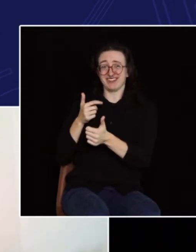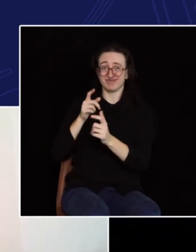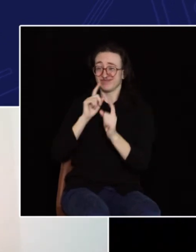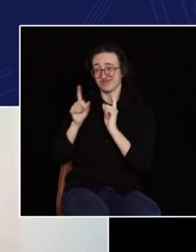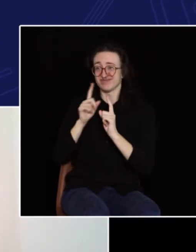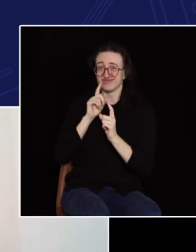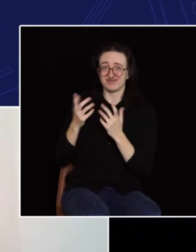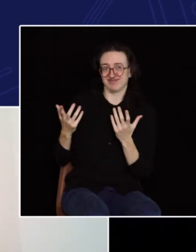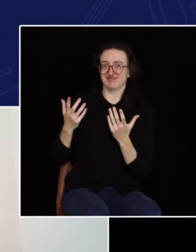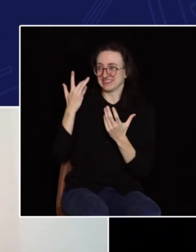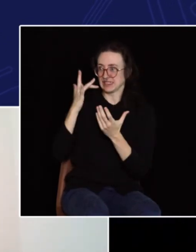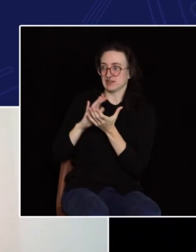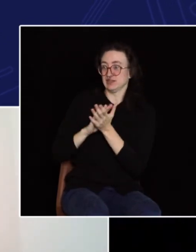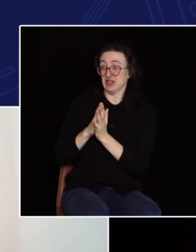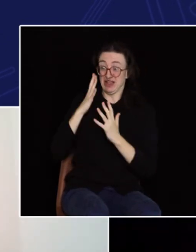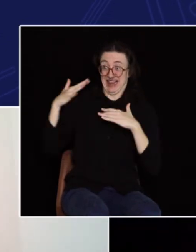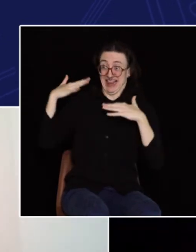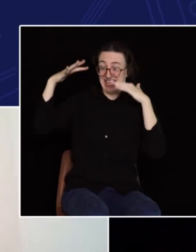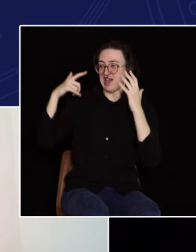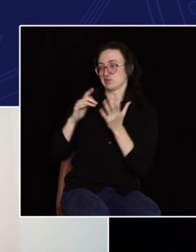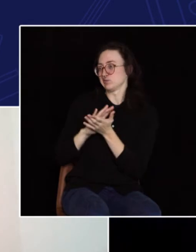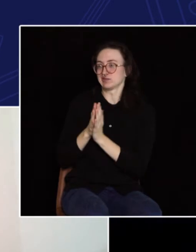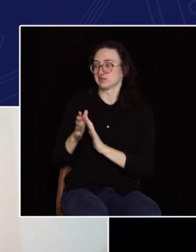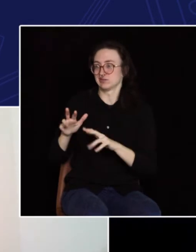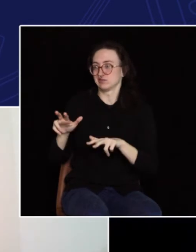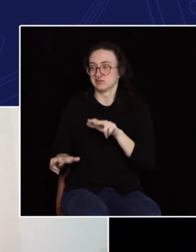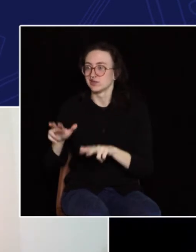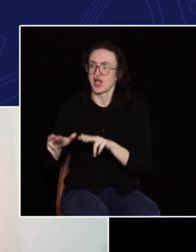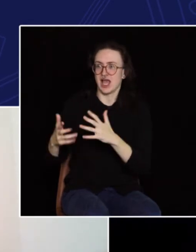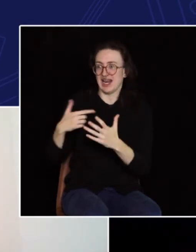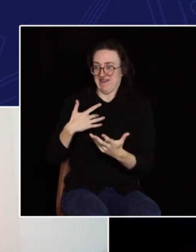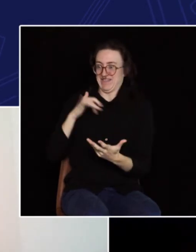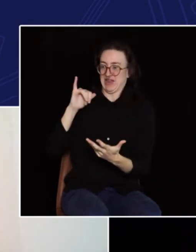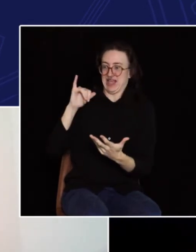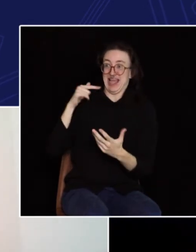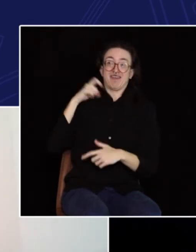I generally try to avoid having conversations if it's loud, just because it gets very awkward and,